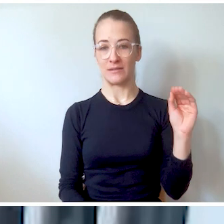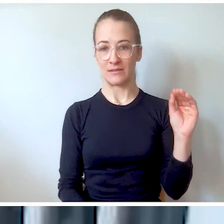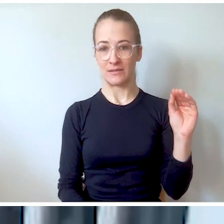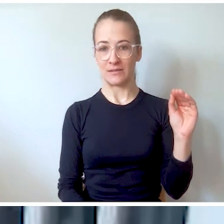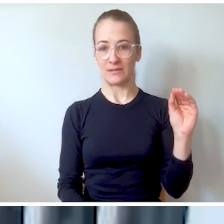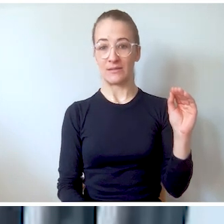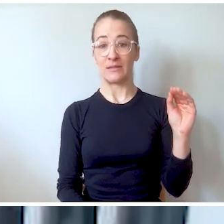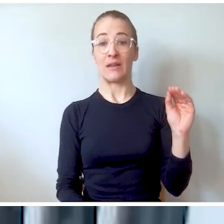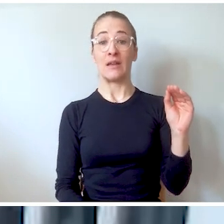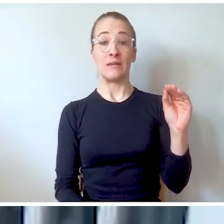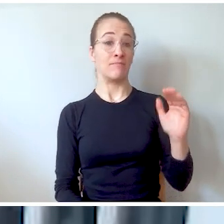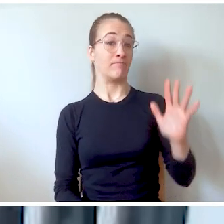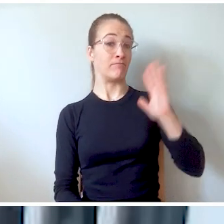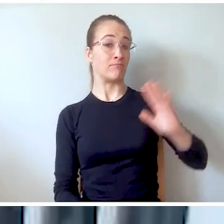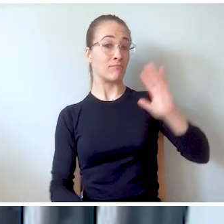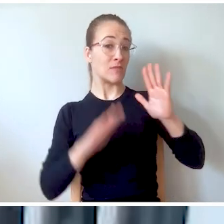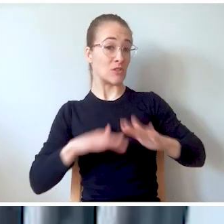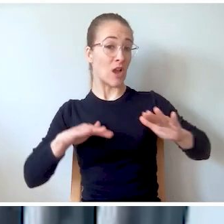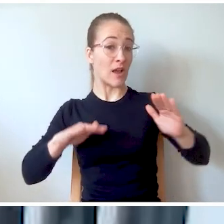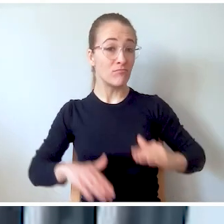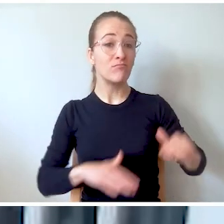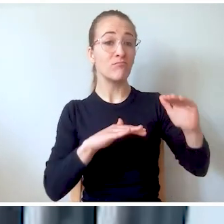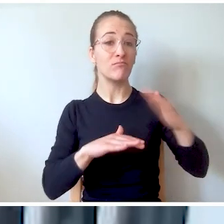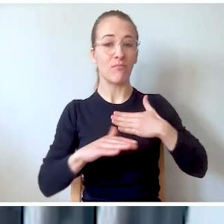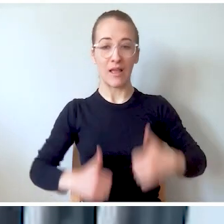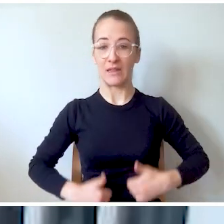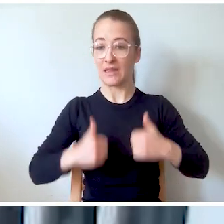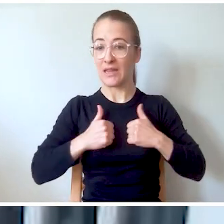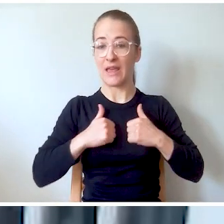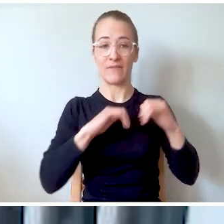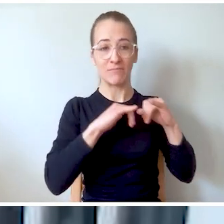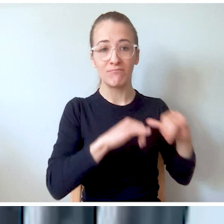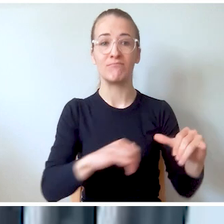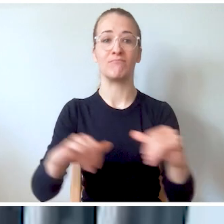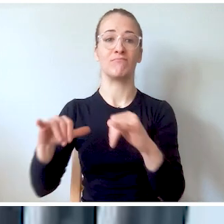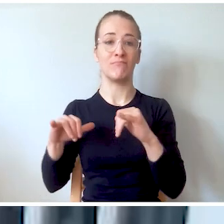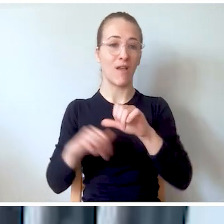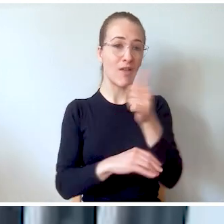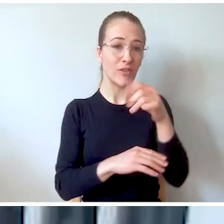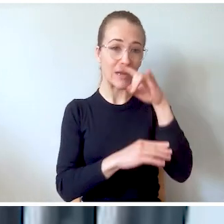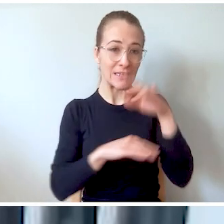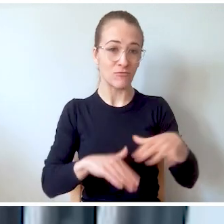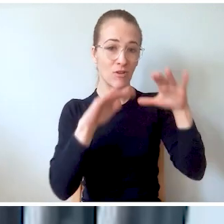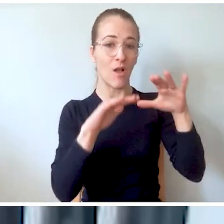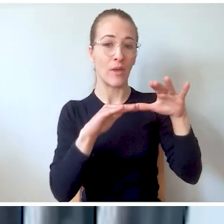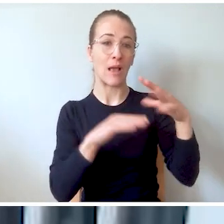and as a child my life was very similar to many other children's growing up in suburbia.